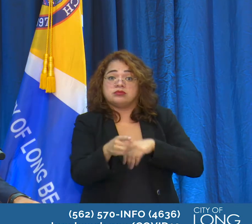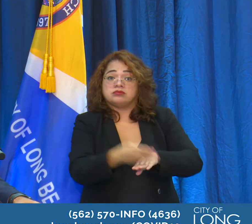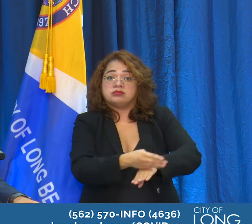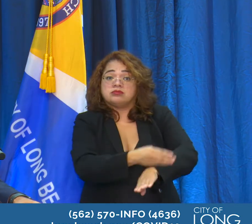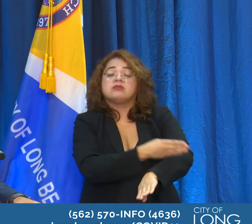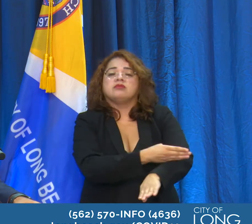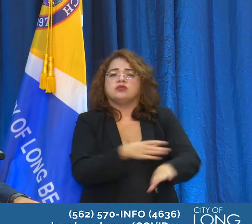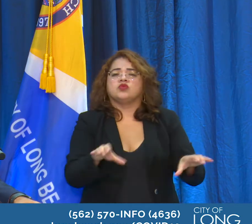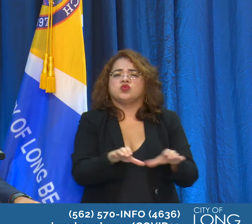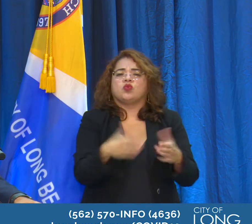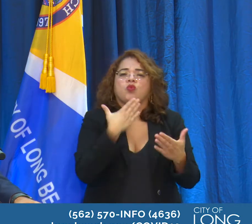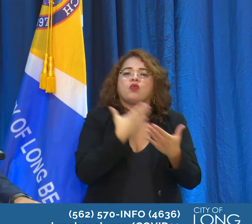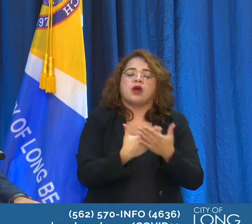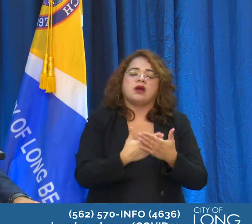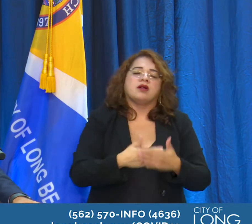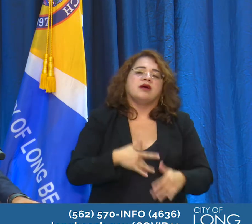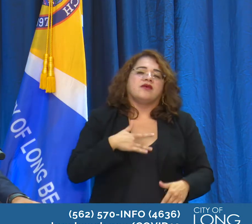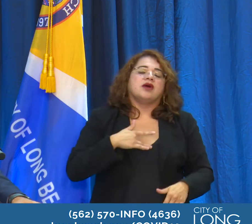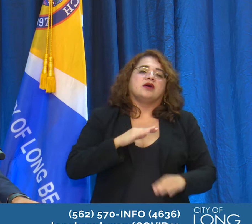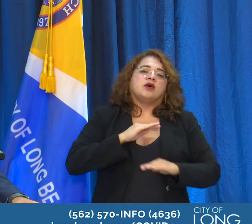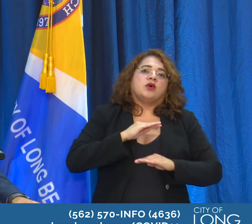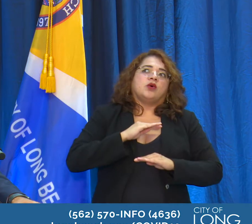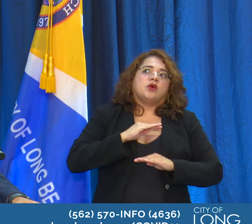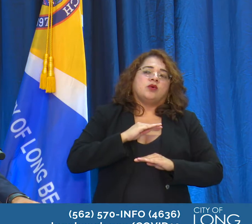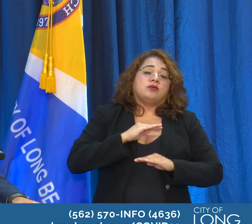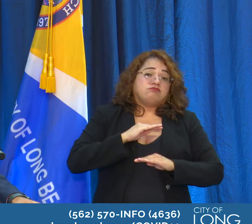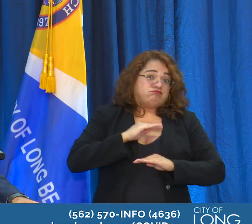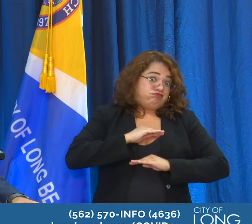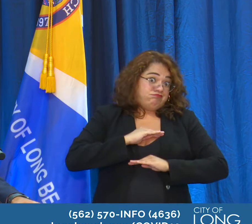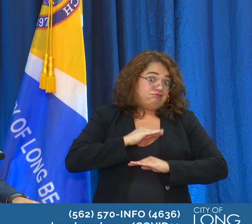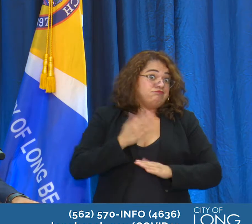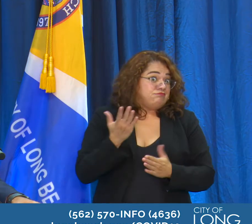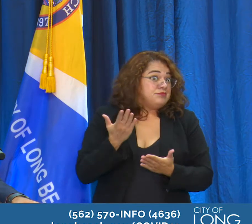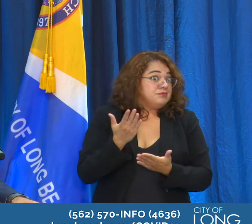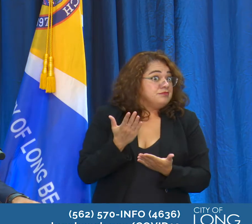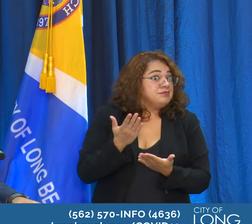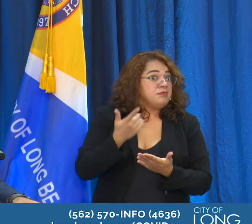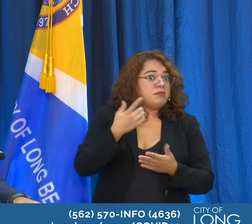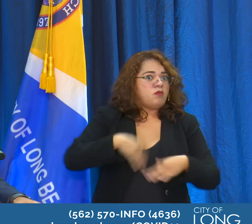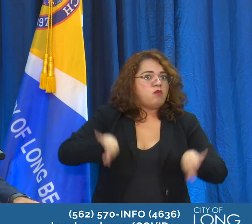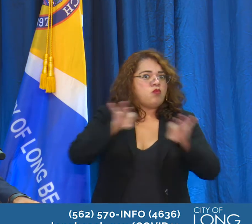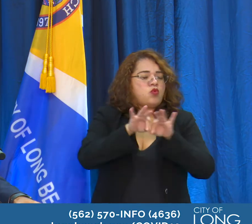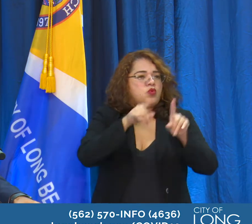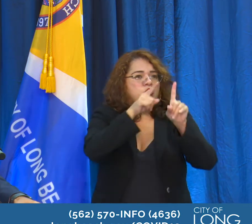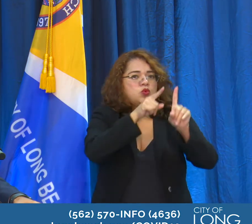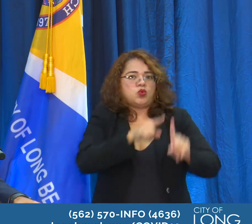But we also know that to really take on community transmission and to ensure that we're not